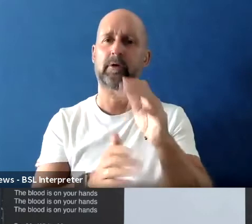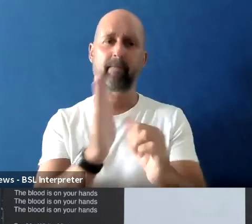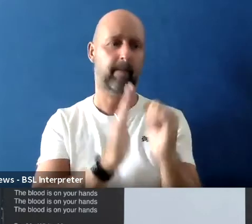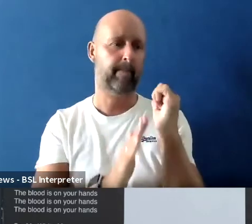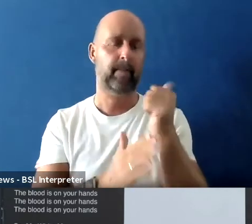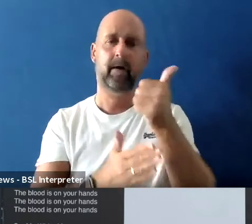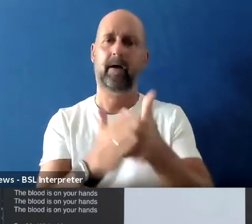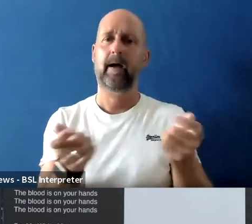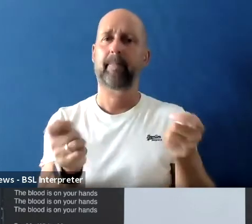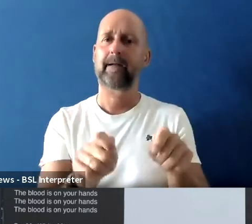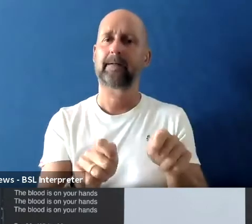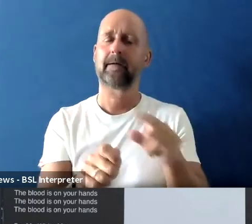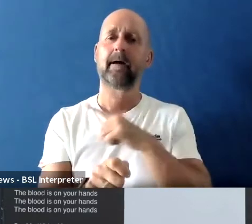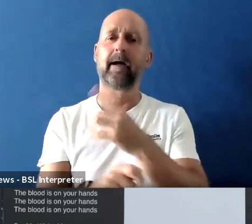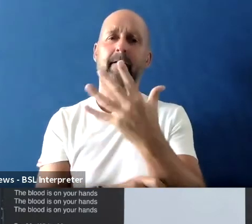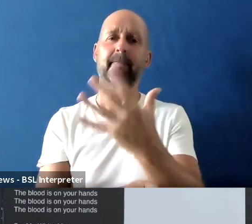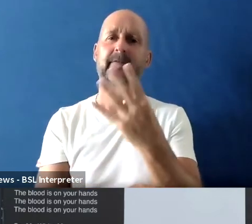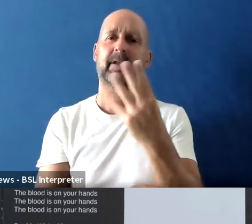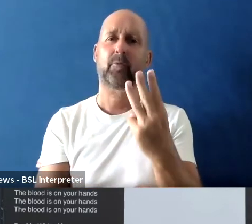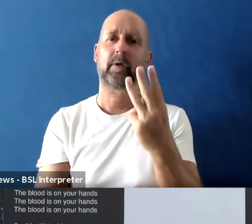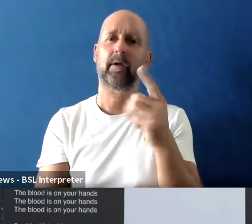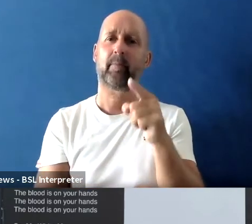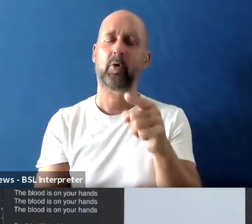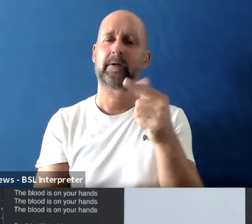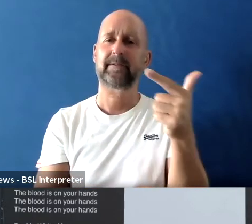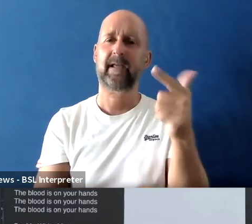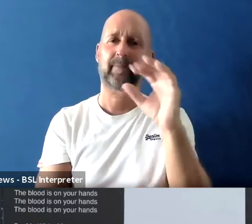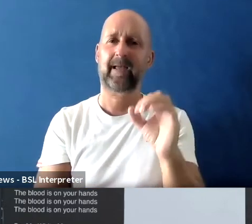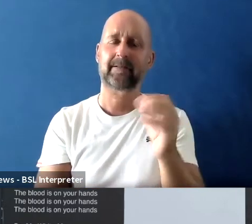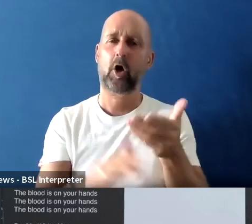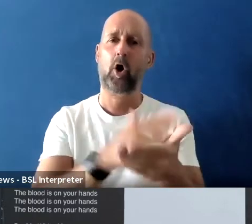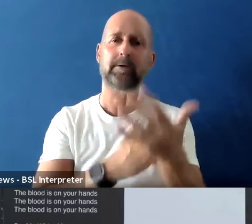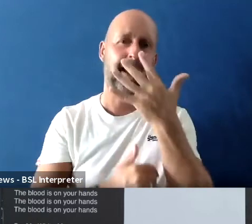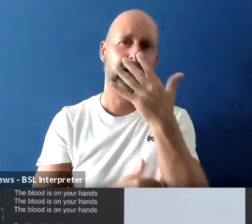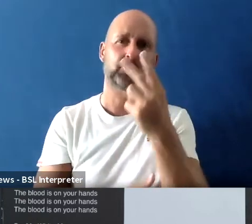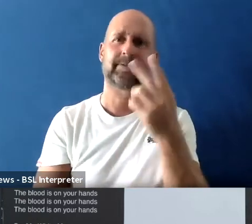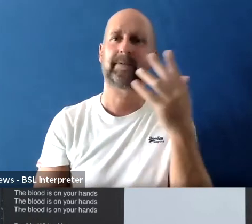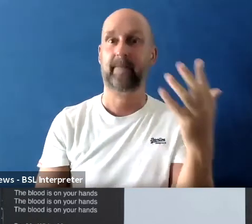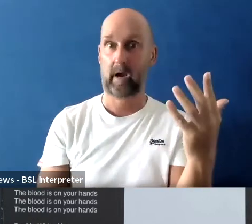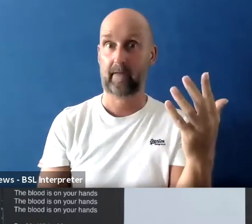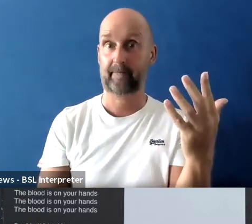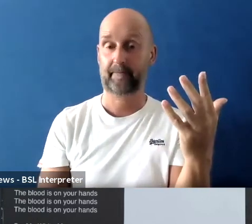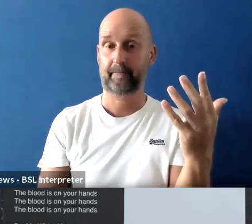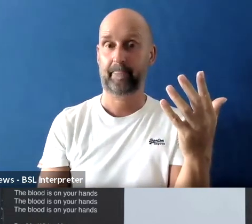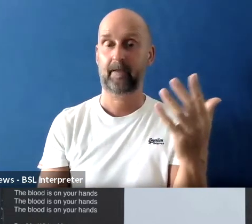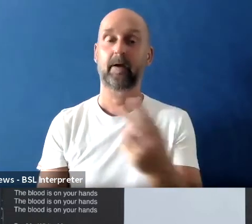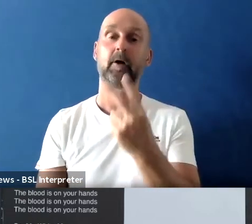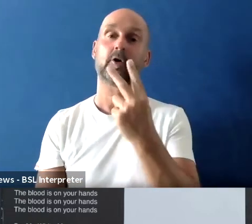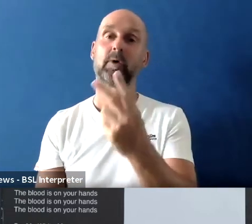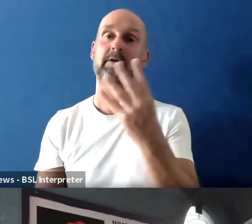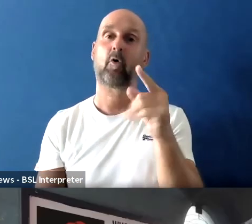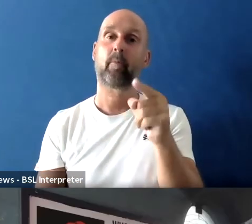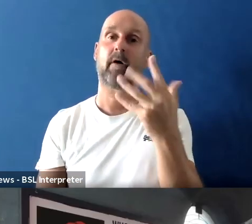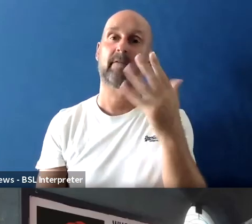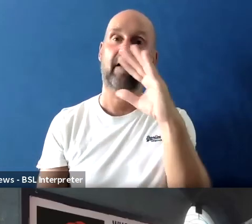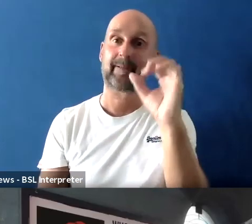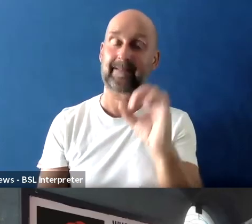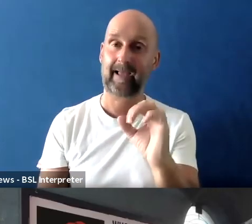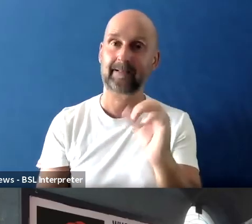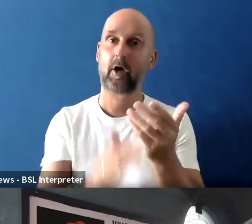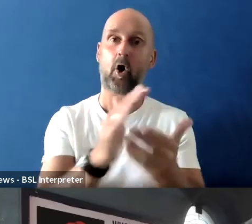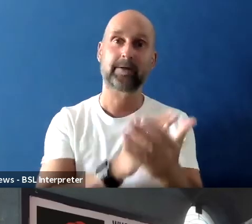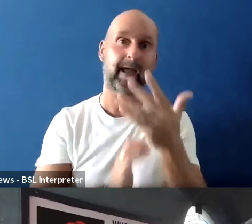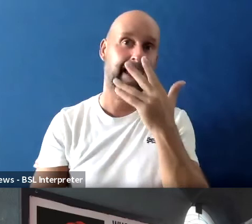53.7% of these where under the age of 25 and a further 24.5% under the age of 35.